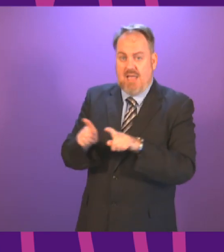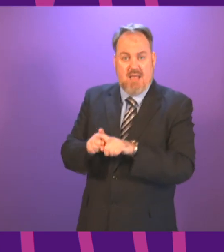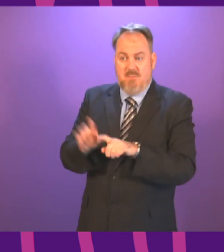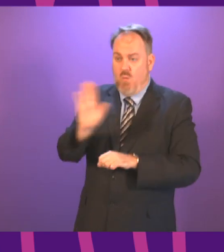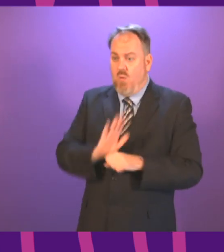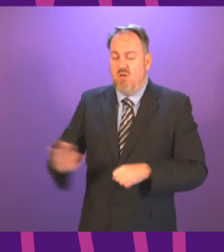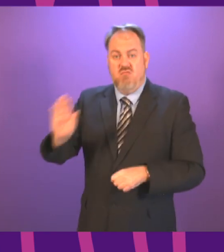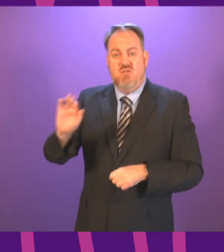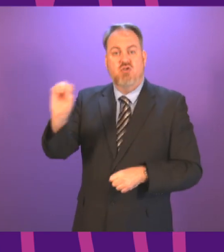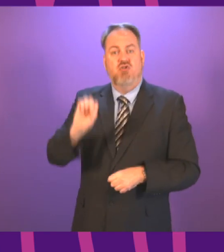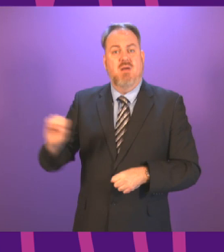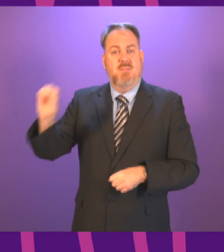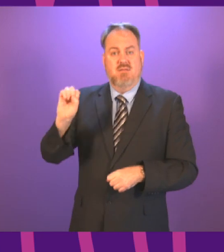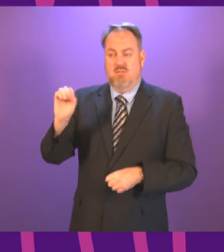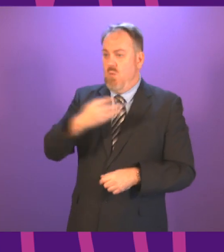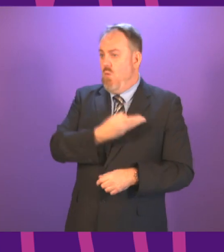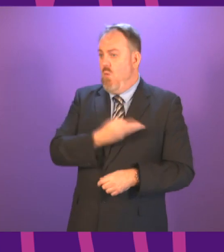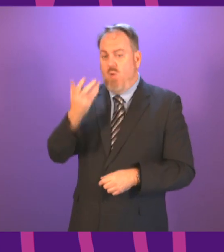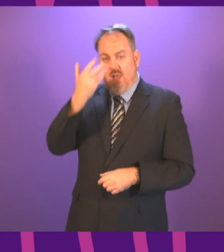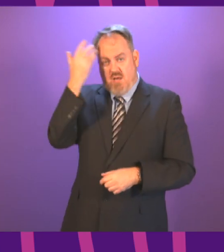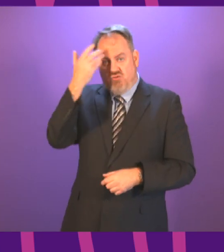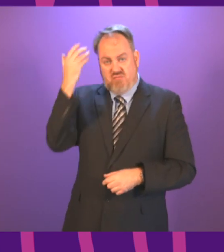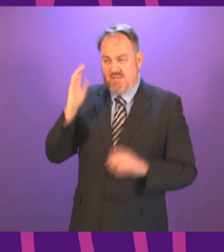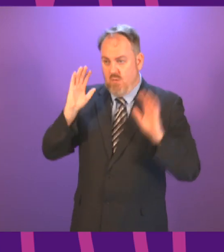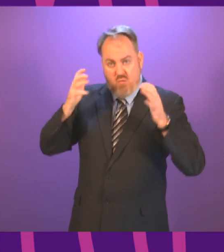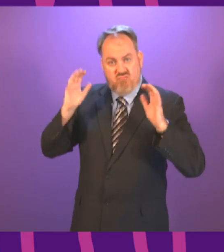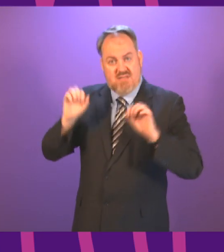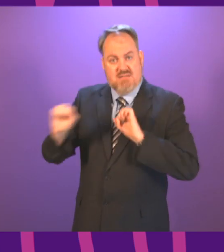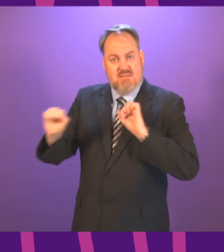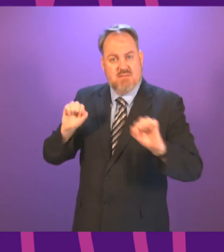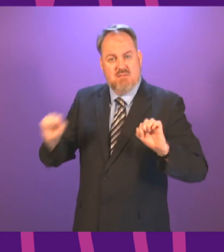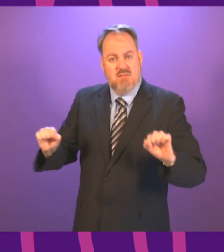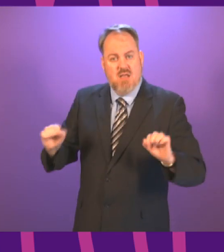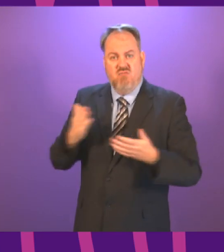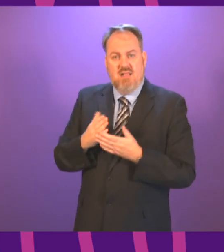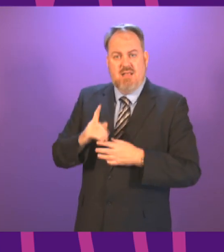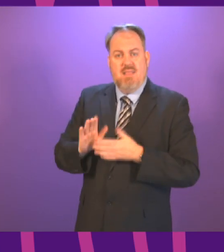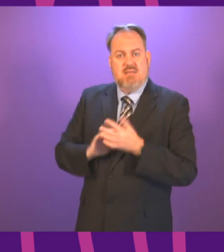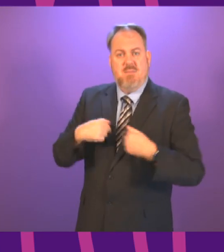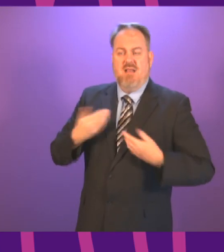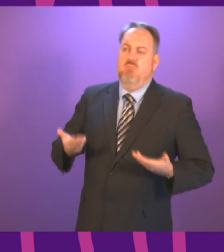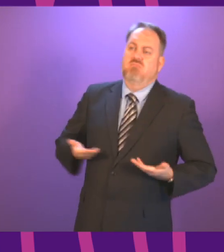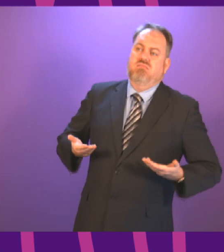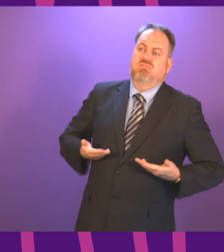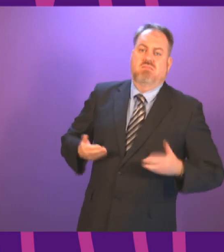in any country in Europe who is not similarly concerned. I do not have a shred of complacency